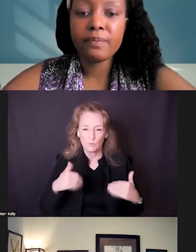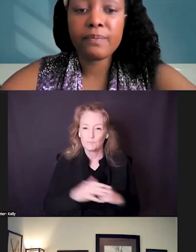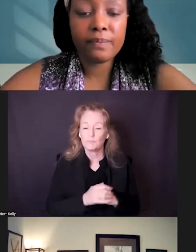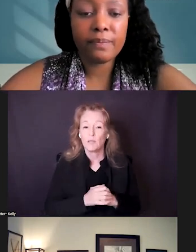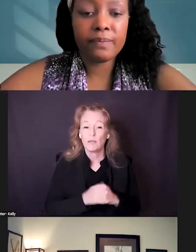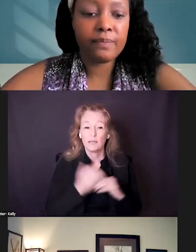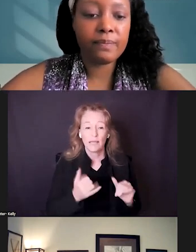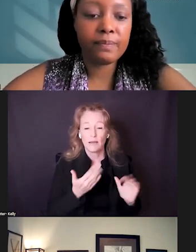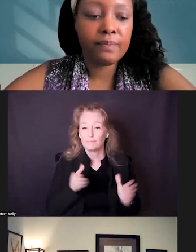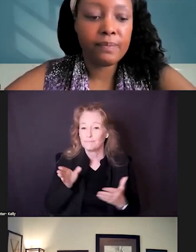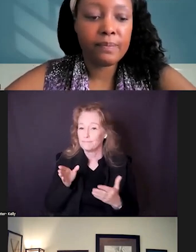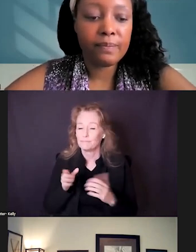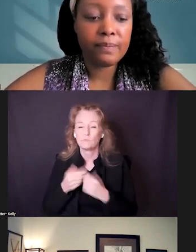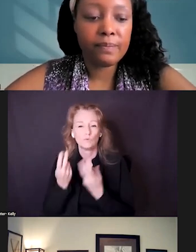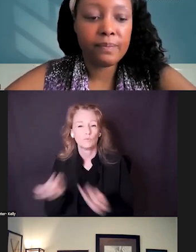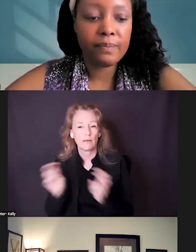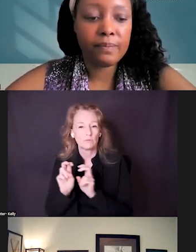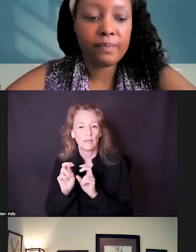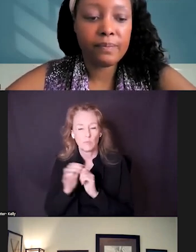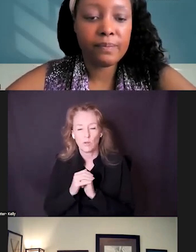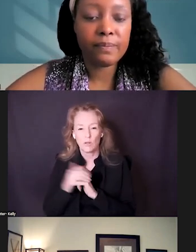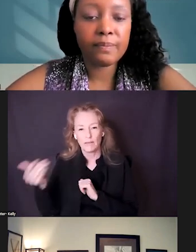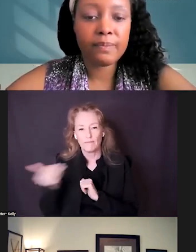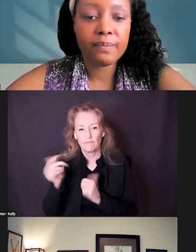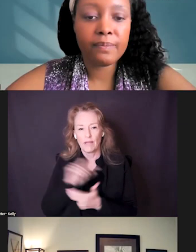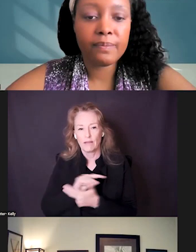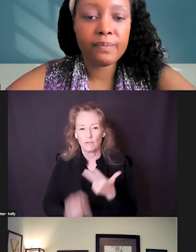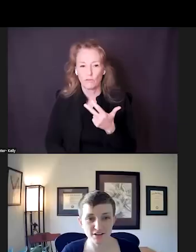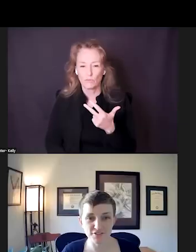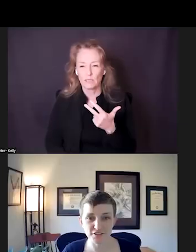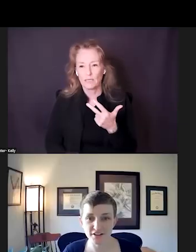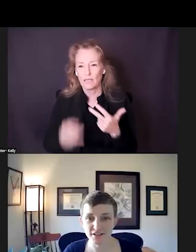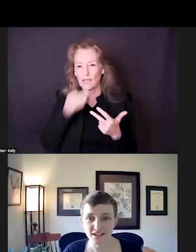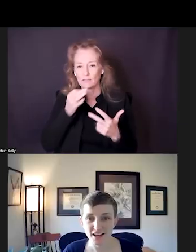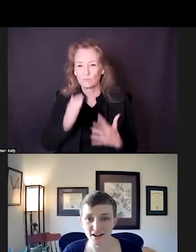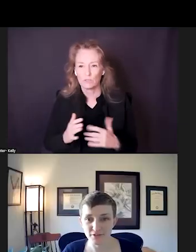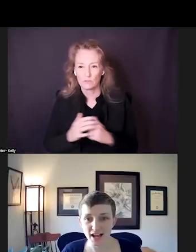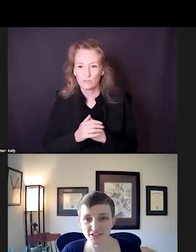I WANT TO INVITE THE ROUND TABLE.